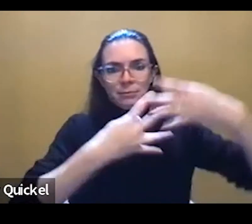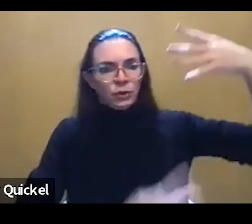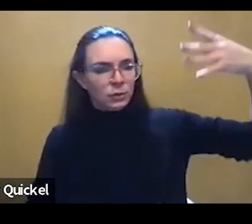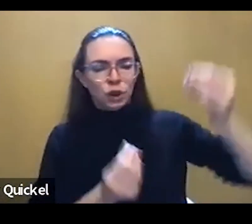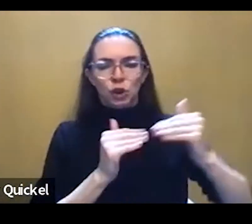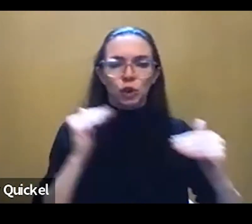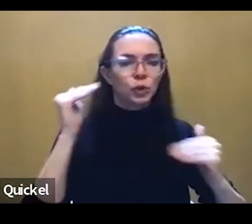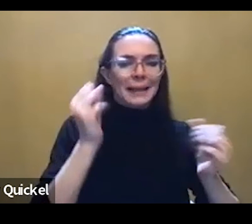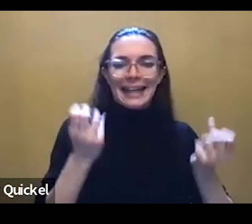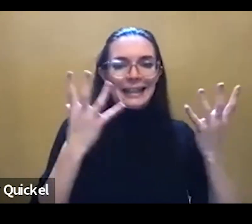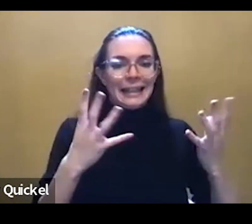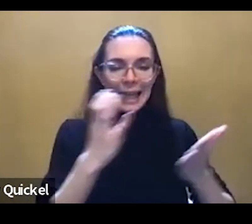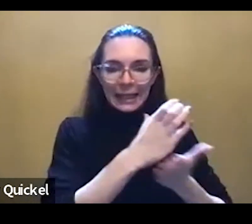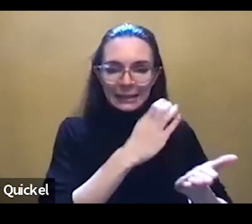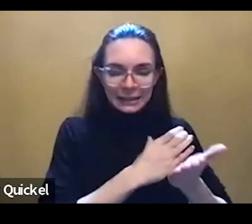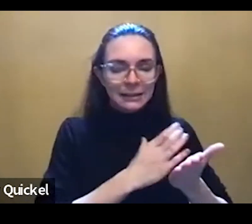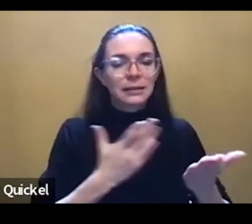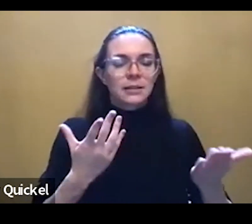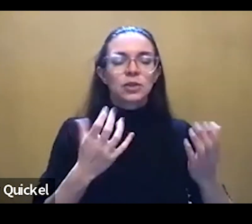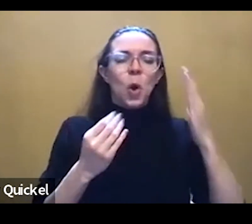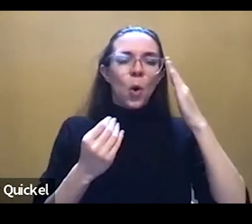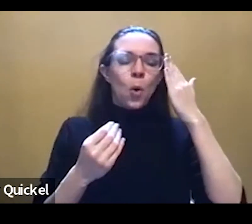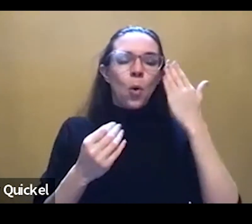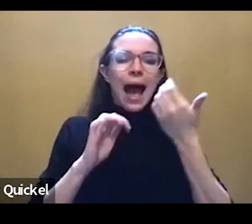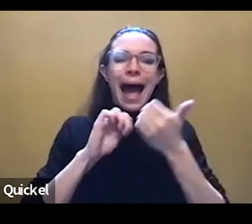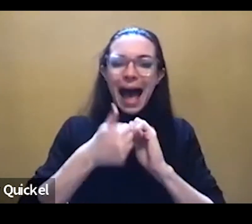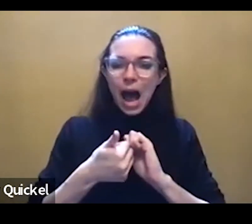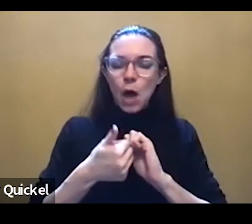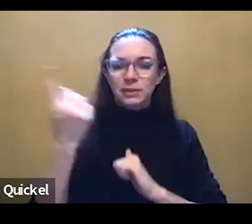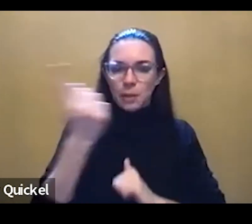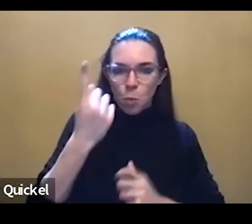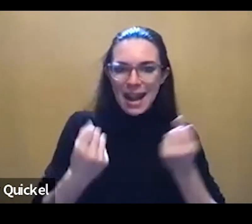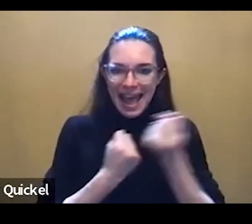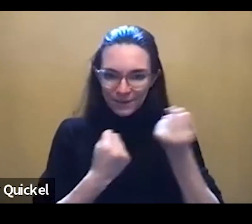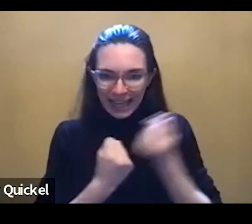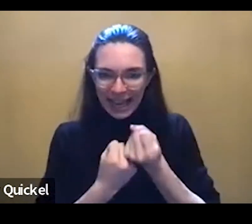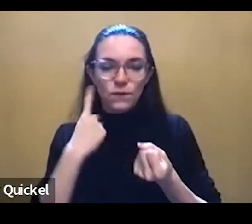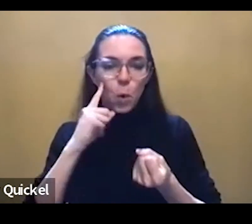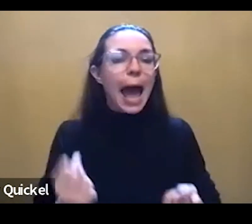cases on their docket. How does one advocate for the amount of time to be